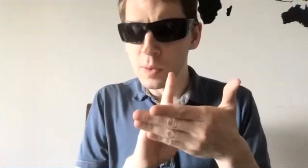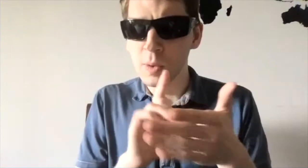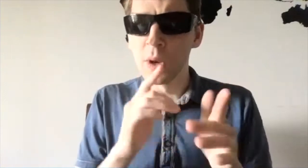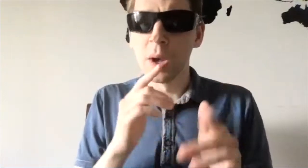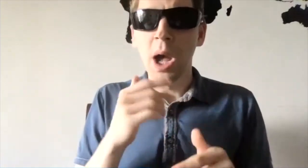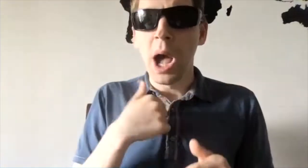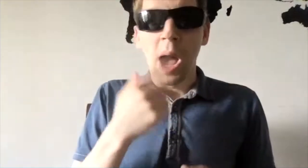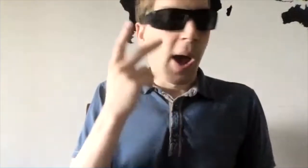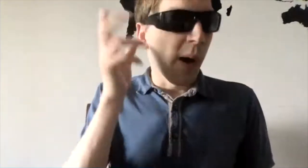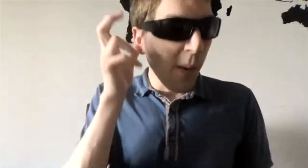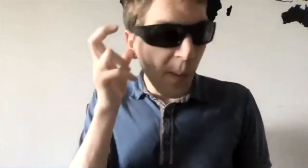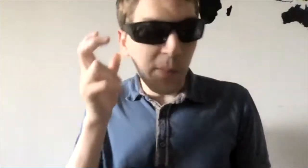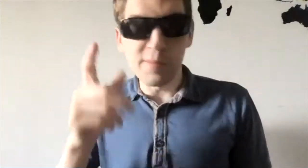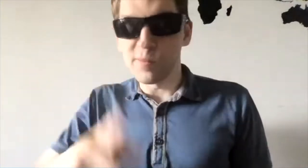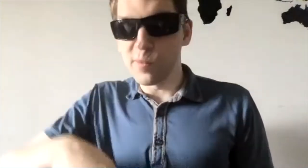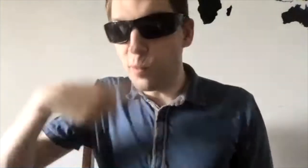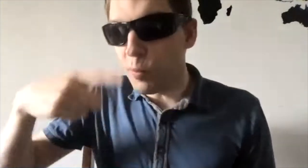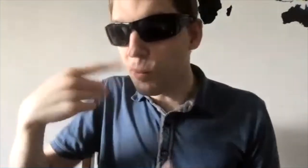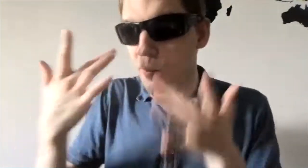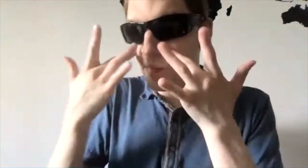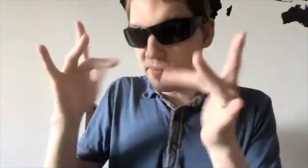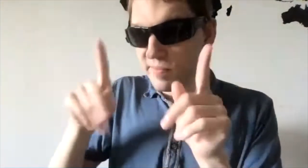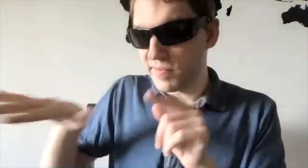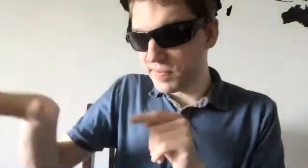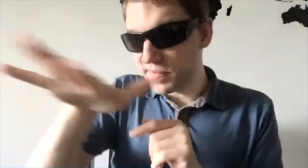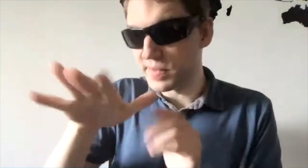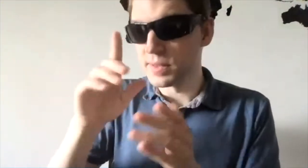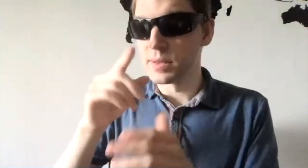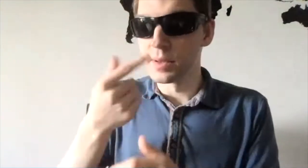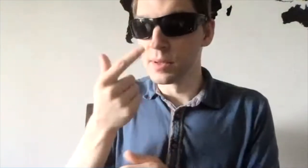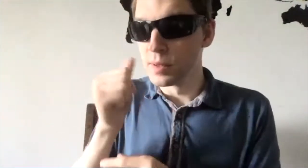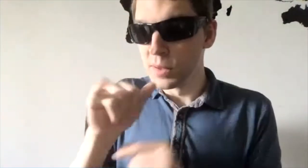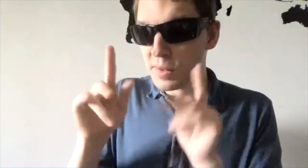(Jason) Some people have asked me about my experiences with discrimination.